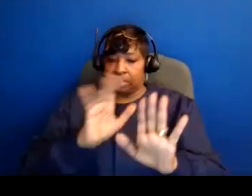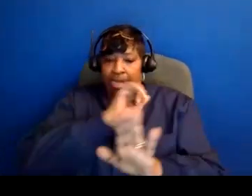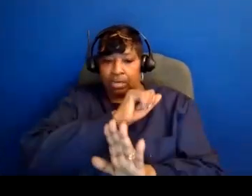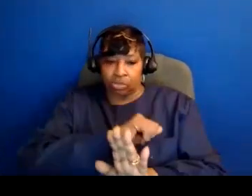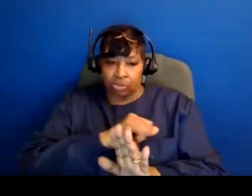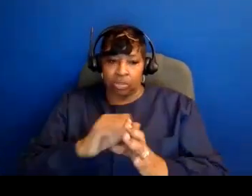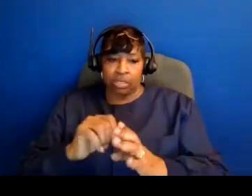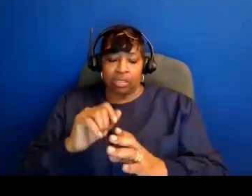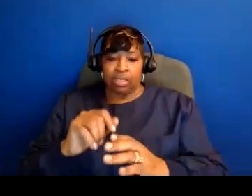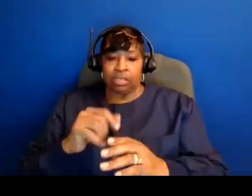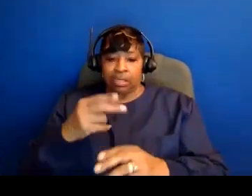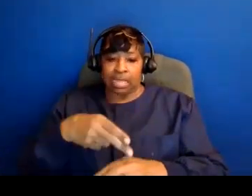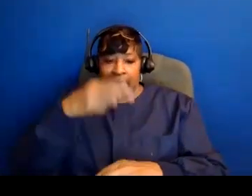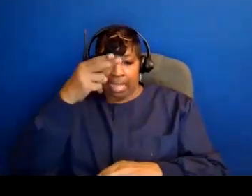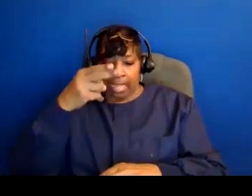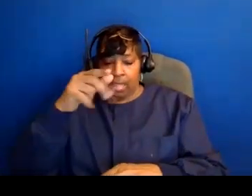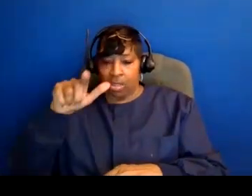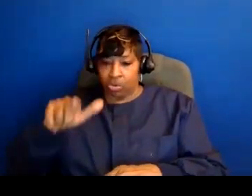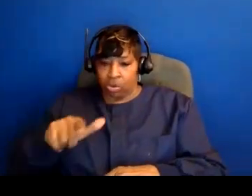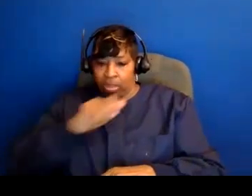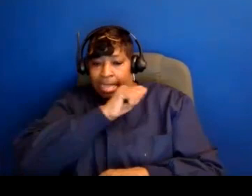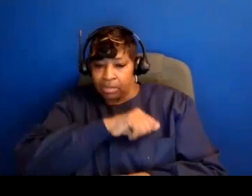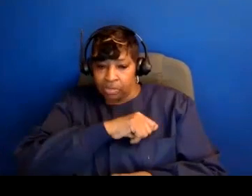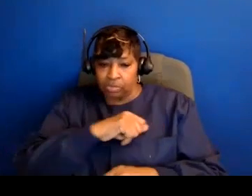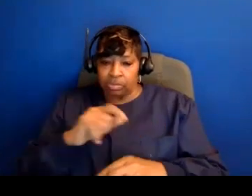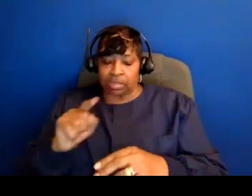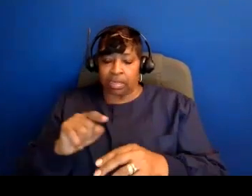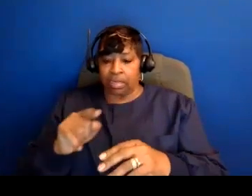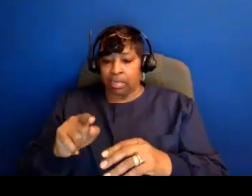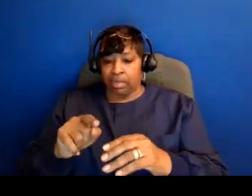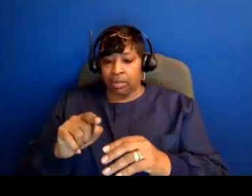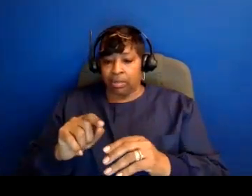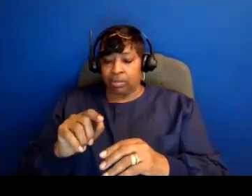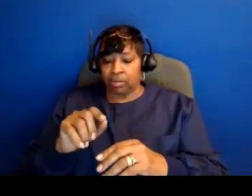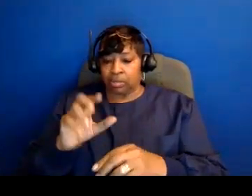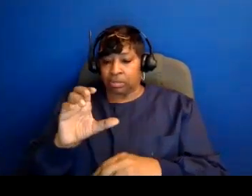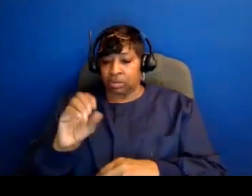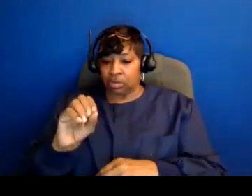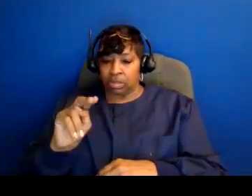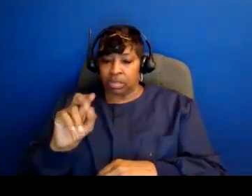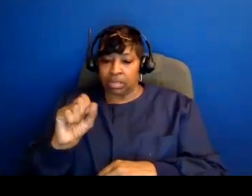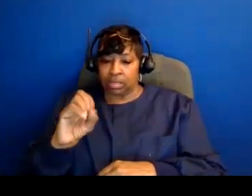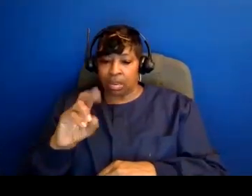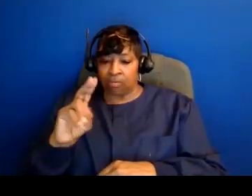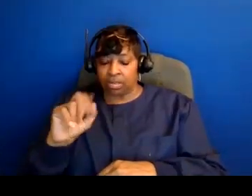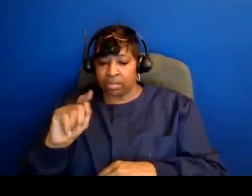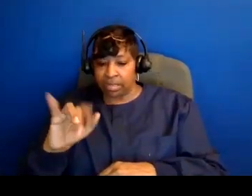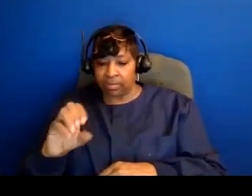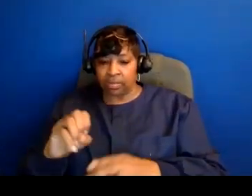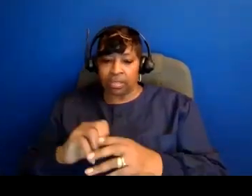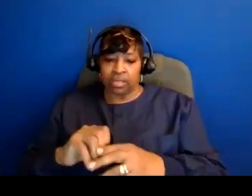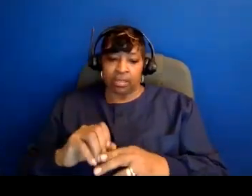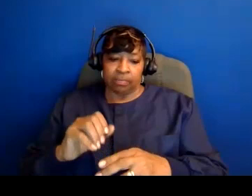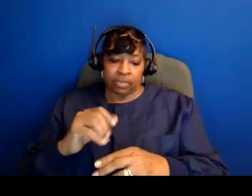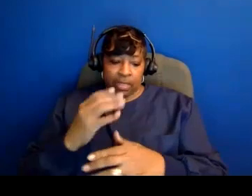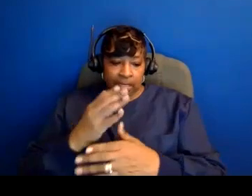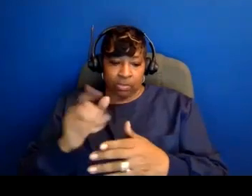lauravanpuymbrouck: So this slide features a table bridge, showing the 4 different prejudice styles, and how they fall in terms of low and high attitudes.